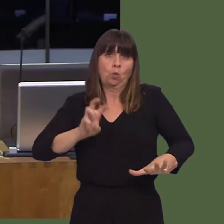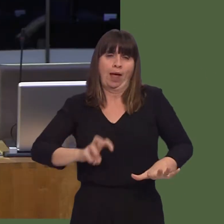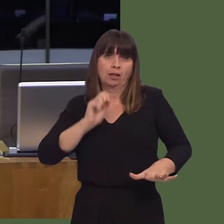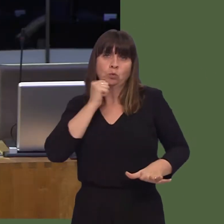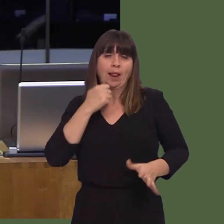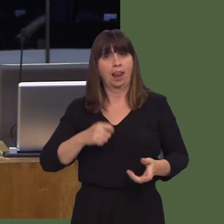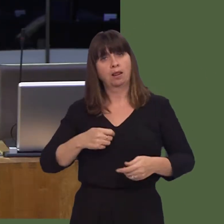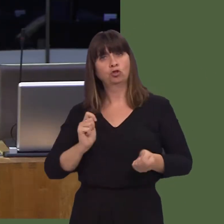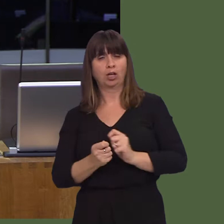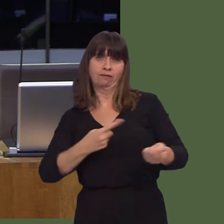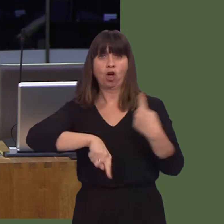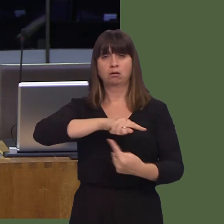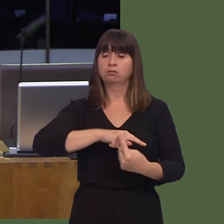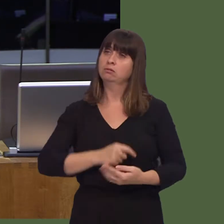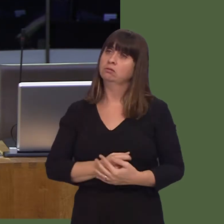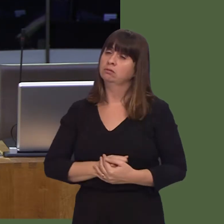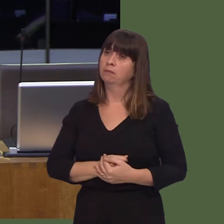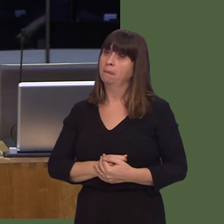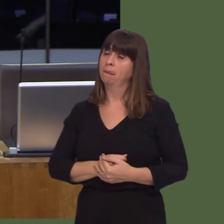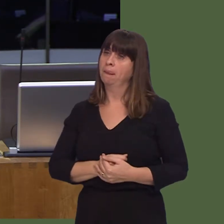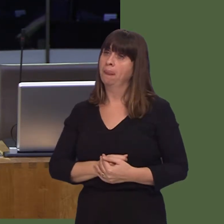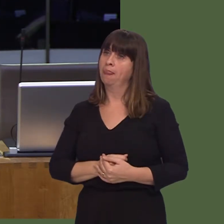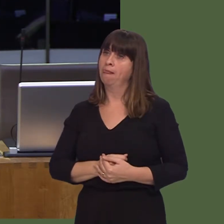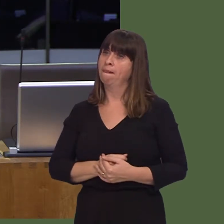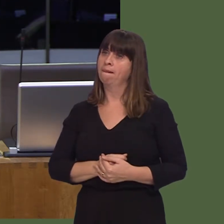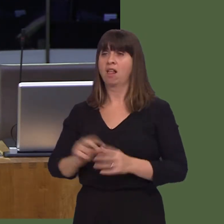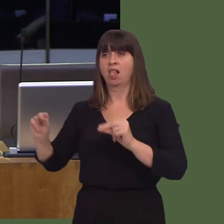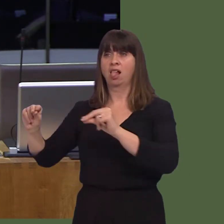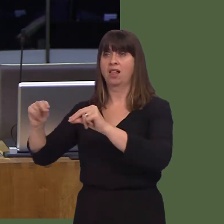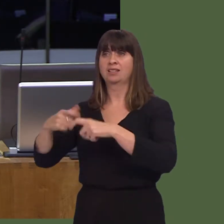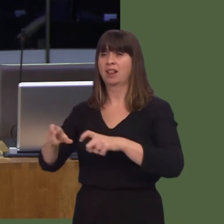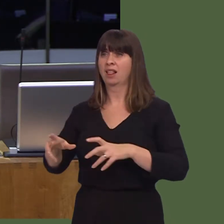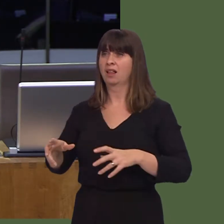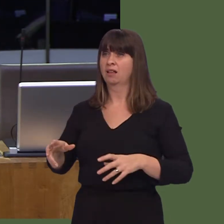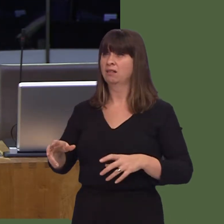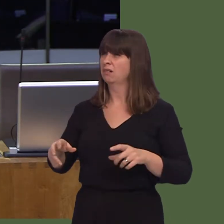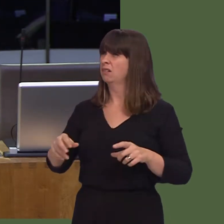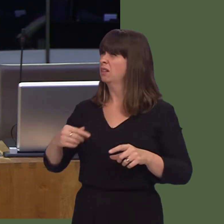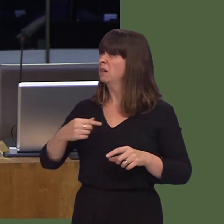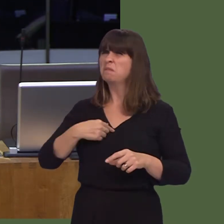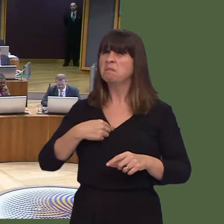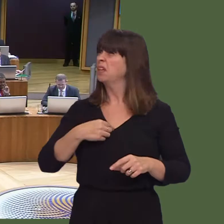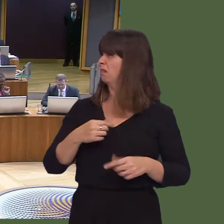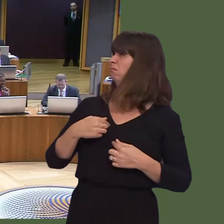Now, flowing from tható. [Interruption.] It wasn't condescending in any way, leader of the house.